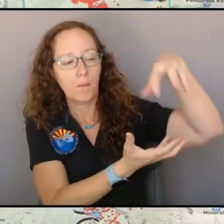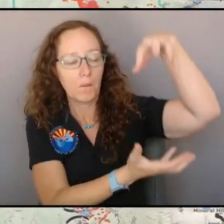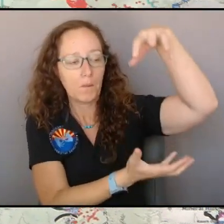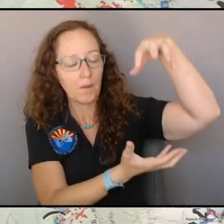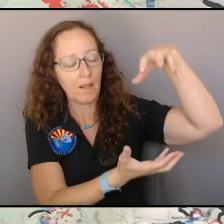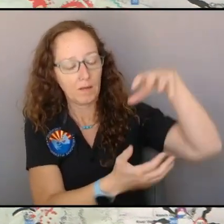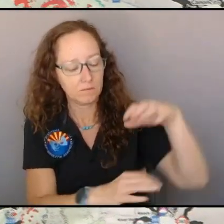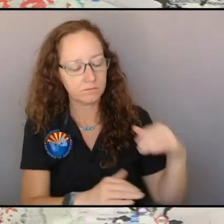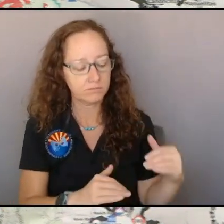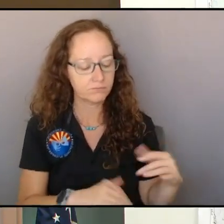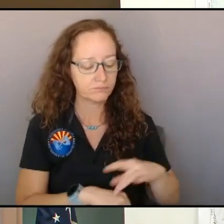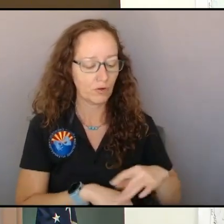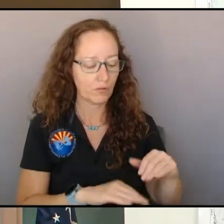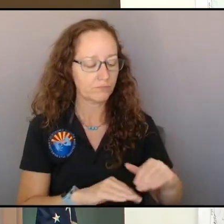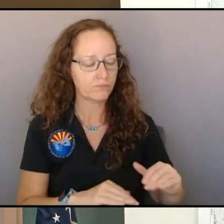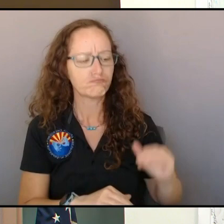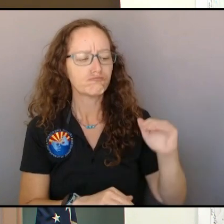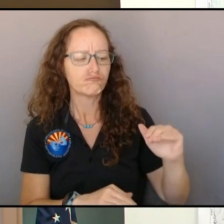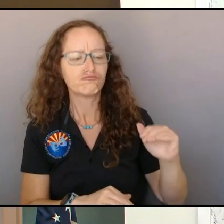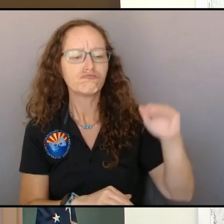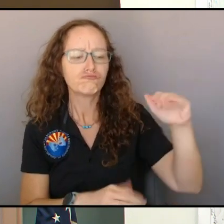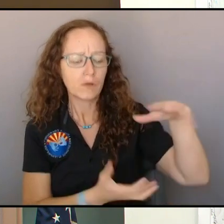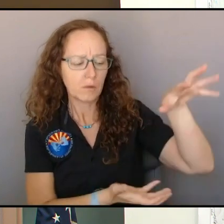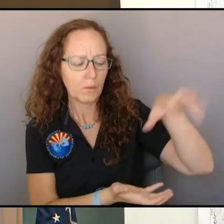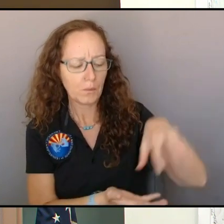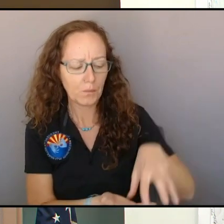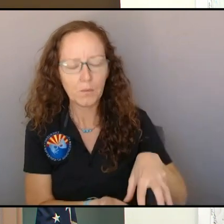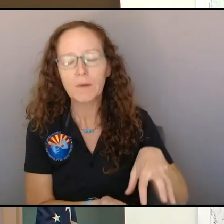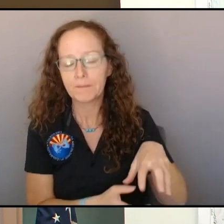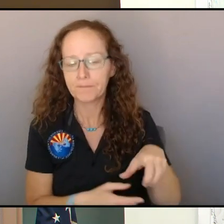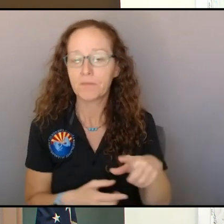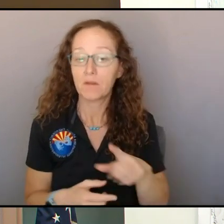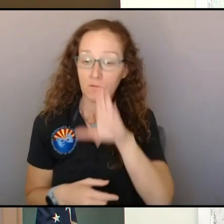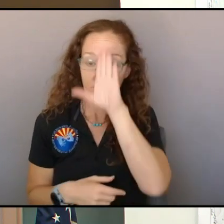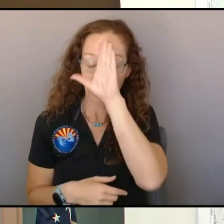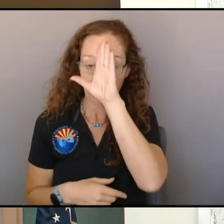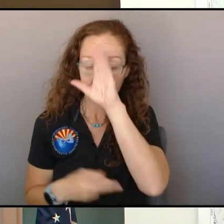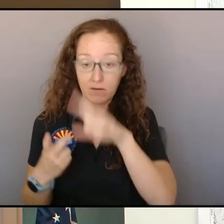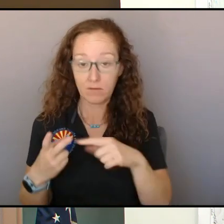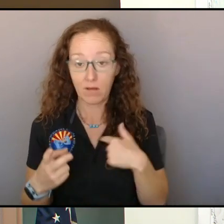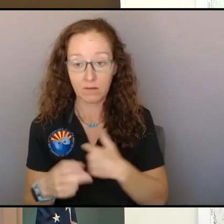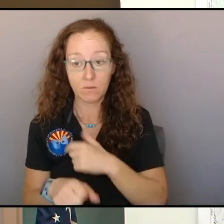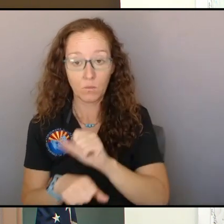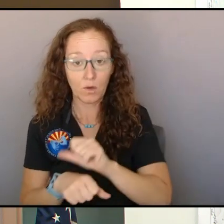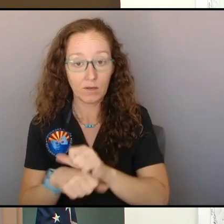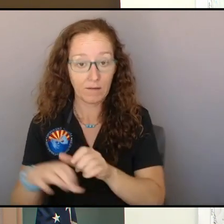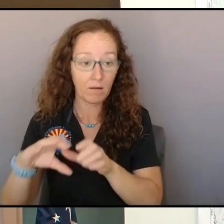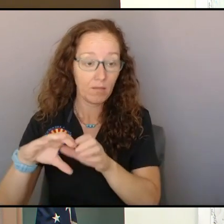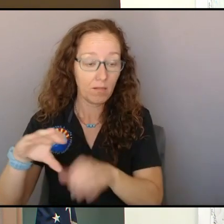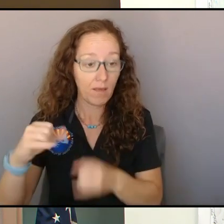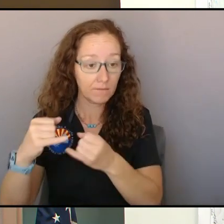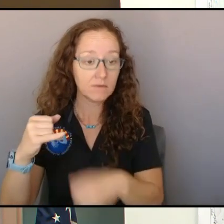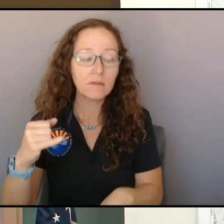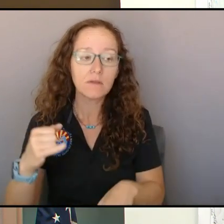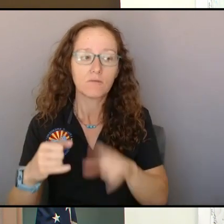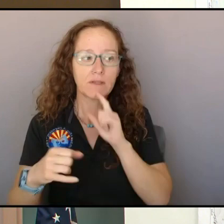us out on the line, is it really bolstered that relative humidity recovery overnight. So, at night, we want that RH